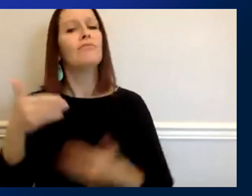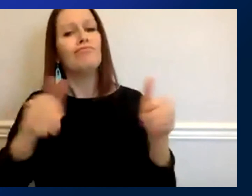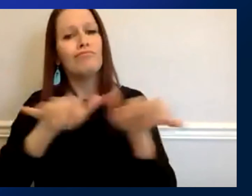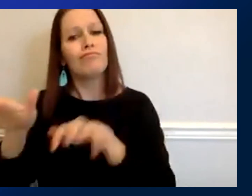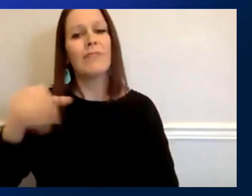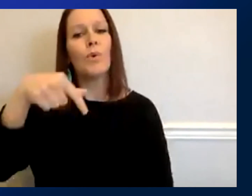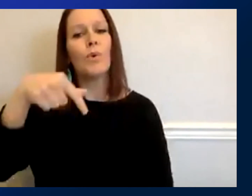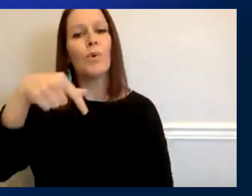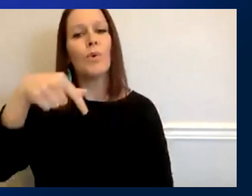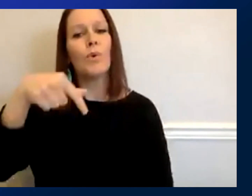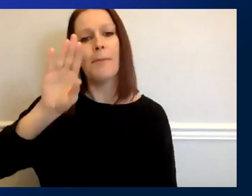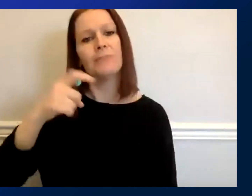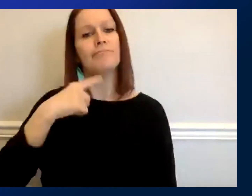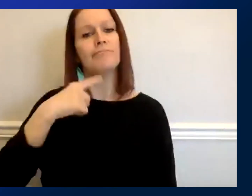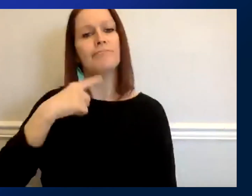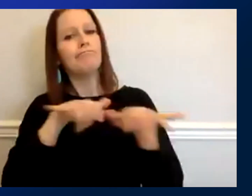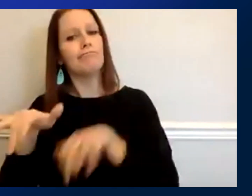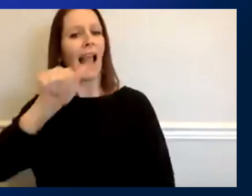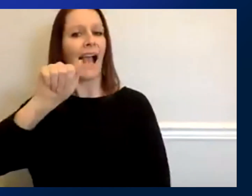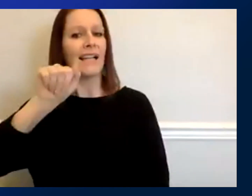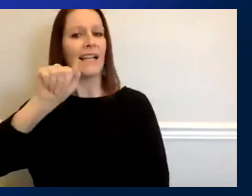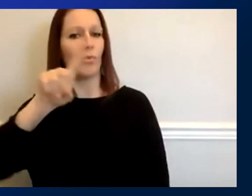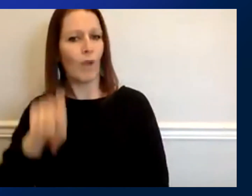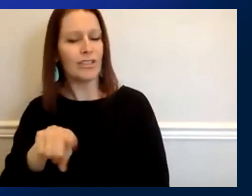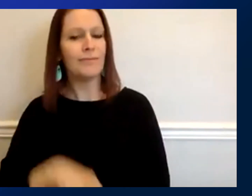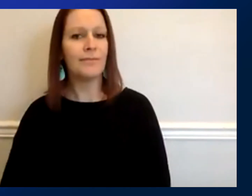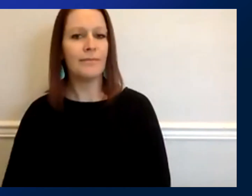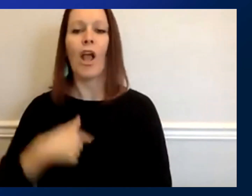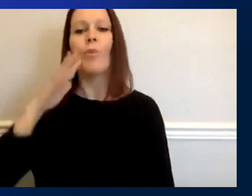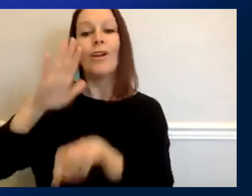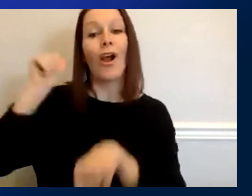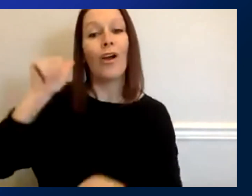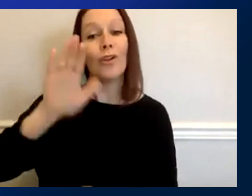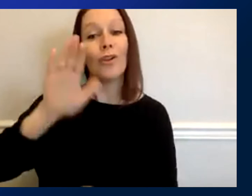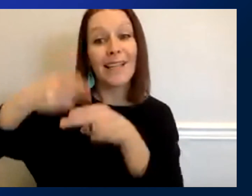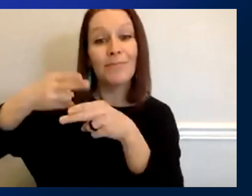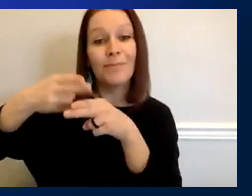question in the q a and i will call your name when ready you will need to wait for